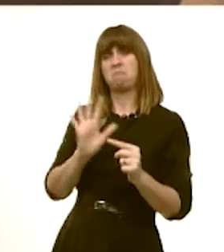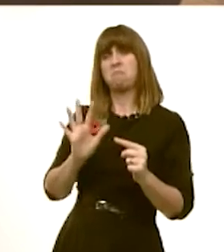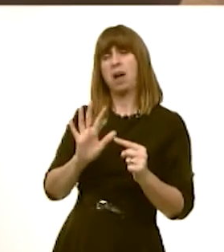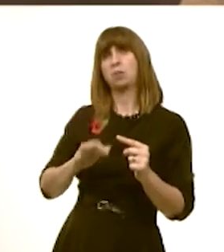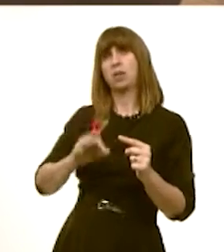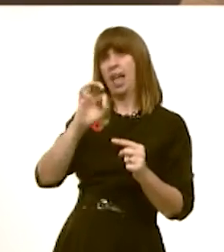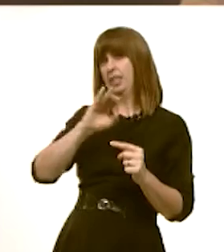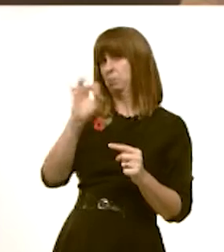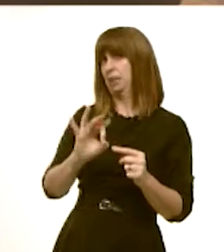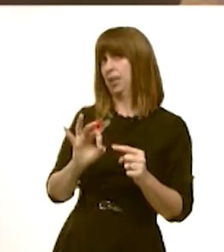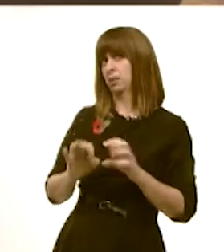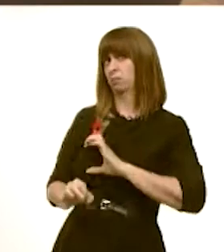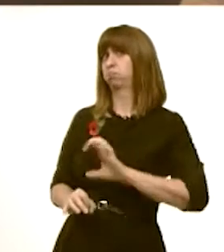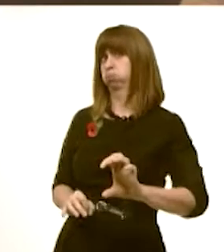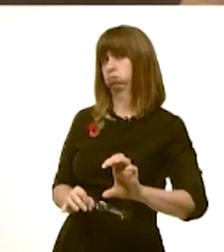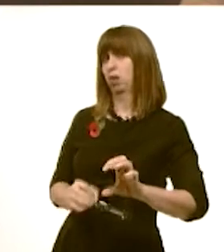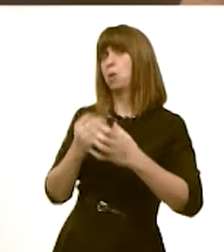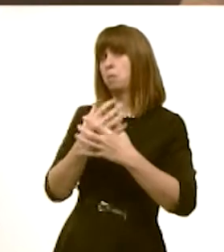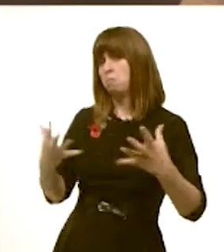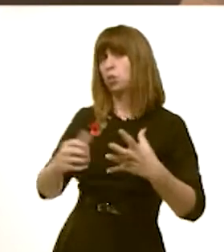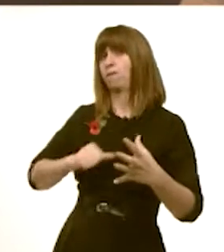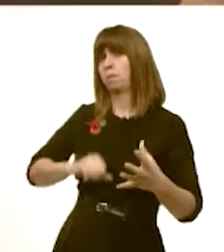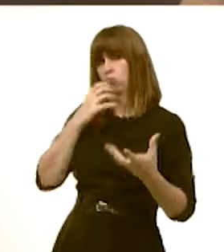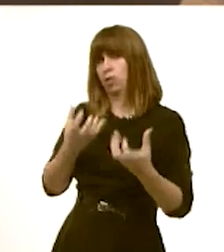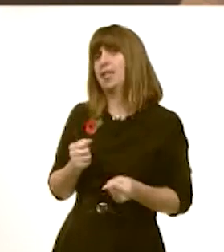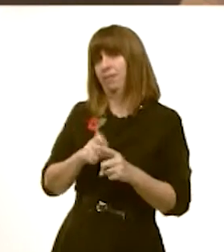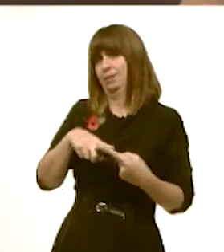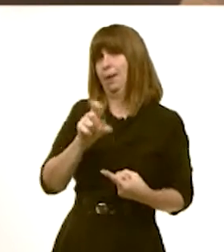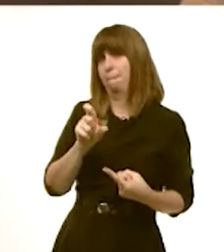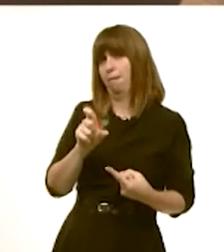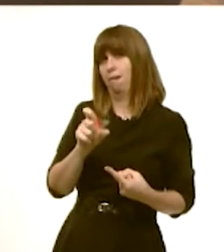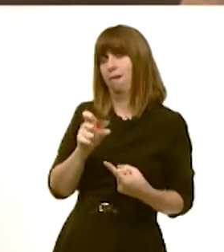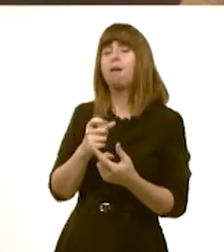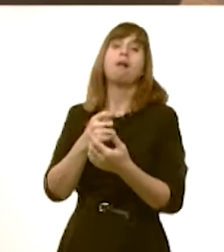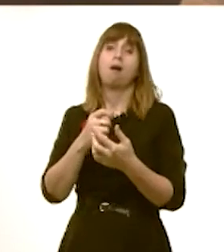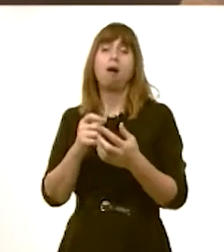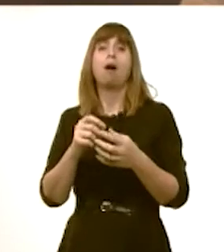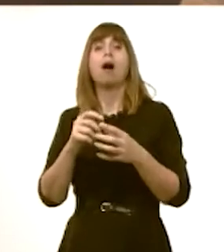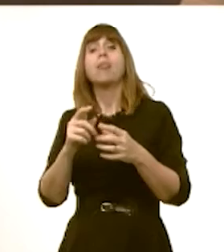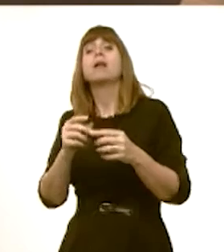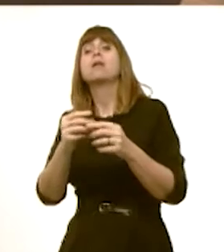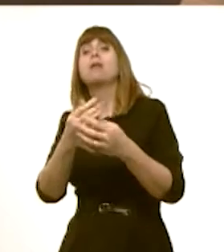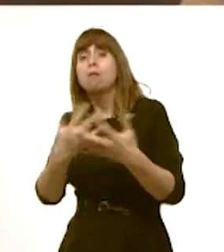to the majority of farmers in December, with the vast majority of part-payments made early in the new year.